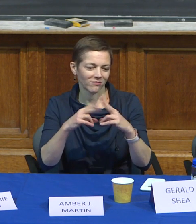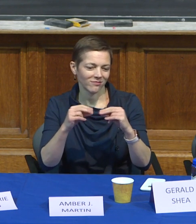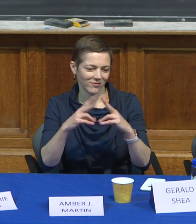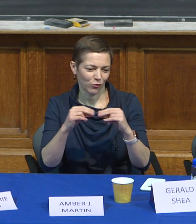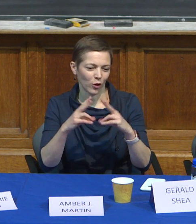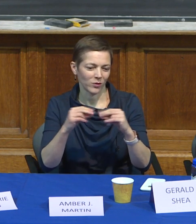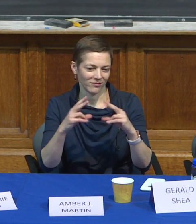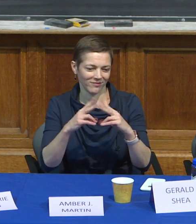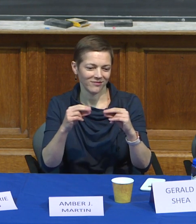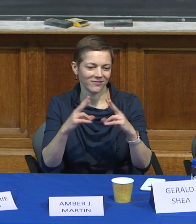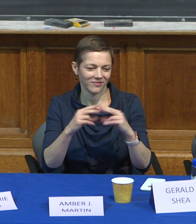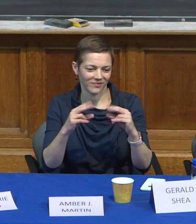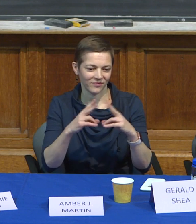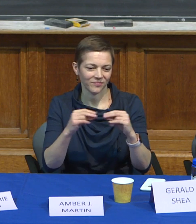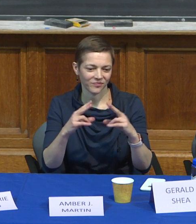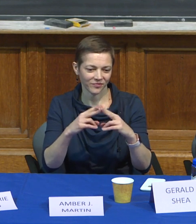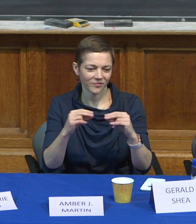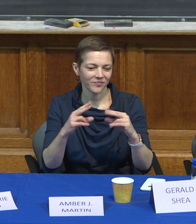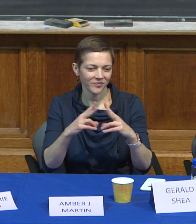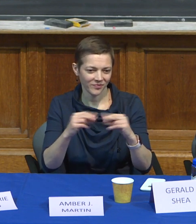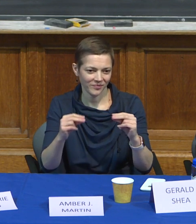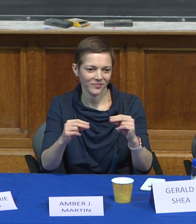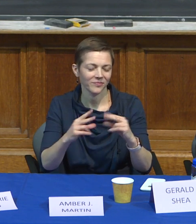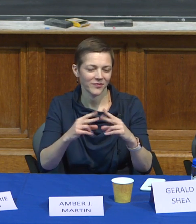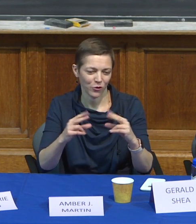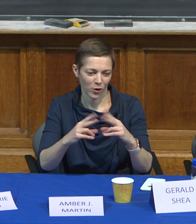This is the sign for Nicaragua. Nicaragua.